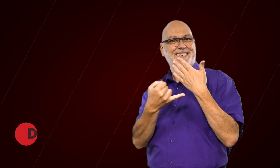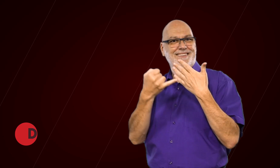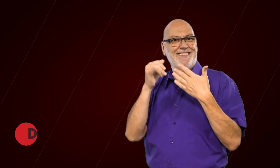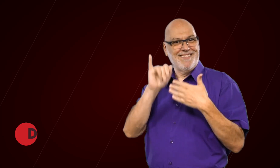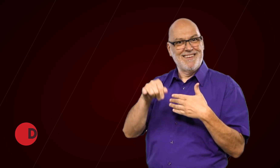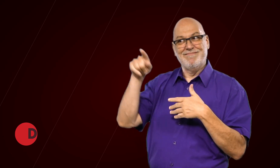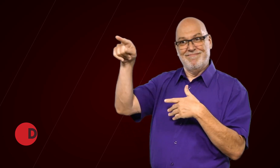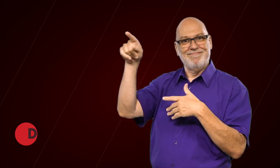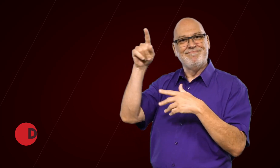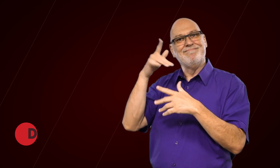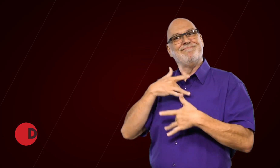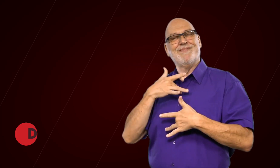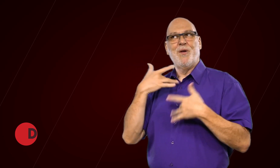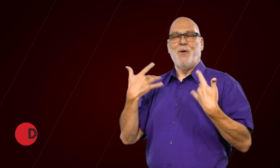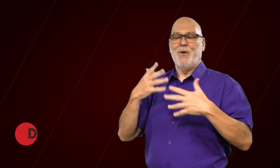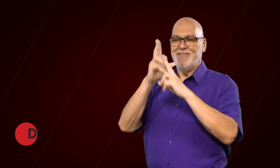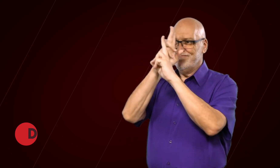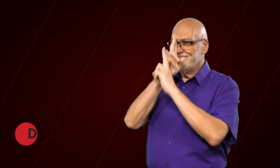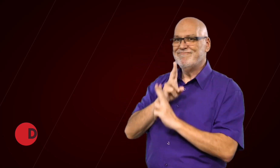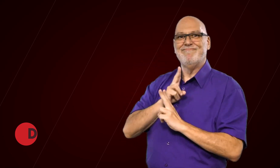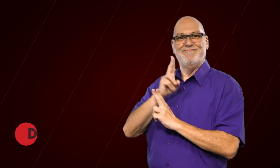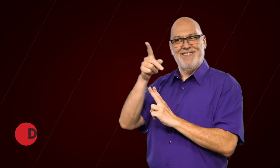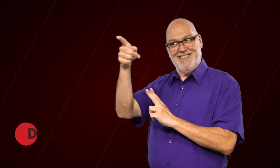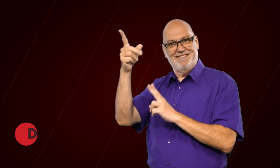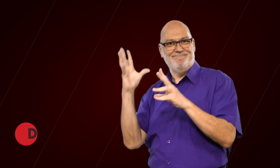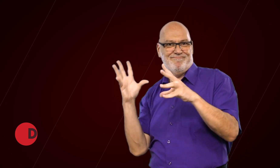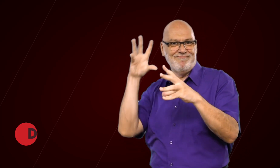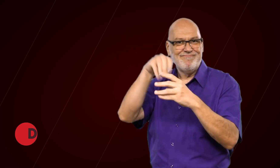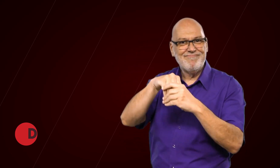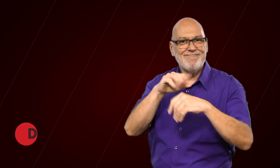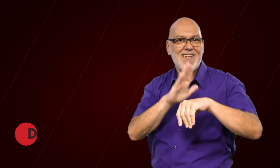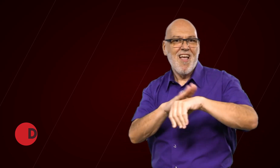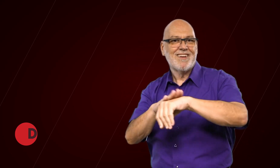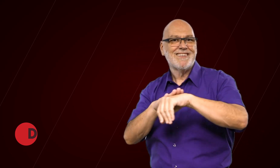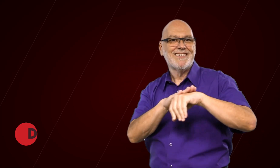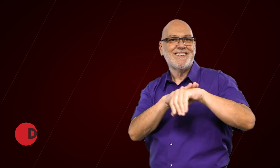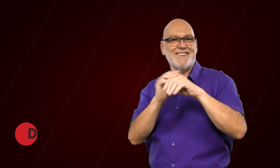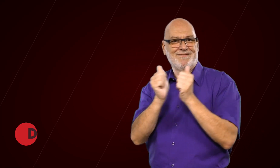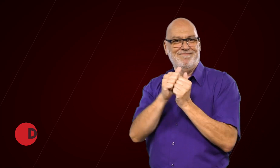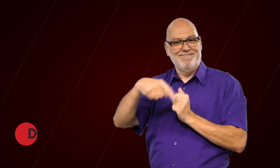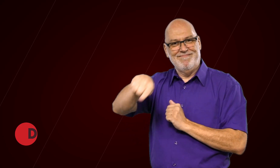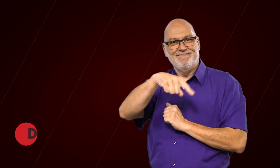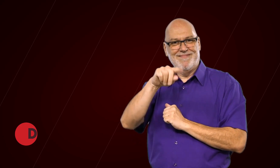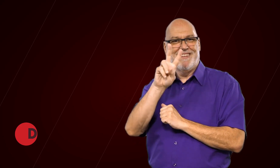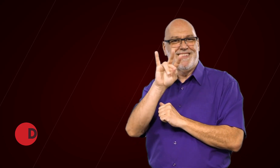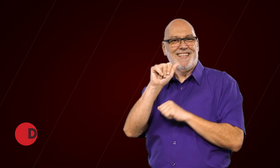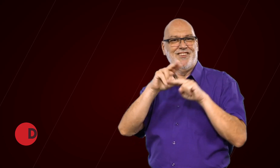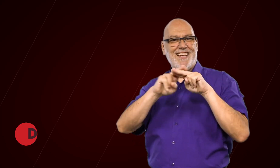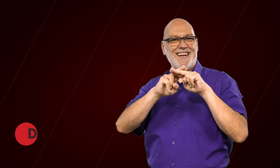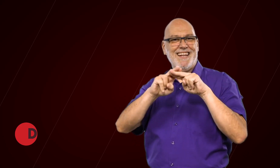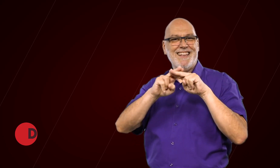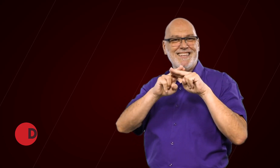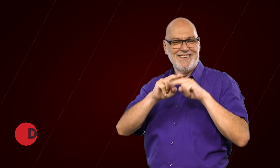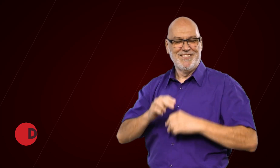the cool project that she was honoured to consult with VIA Rail.